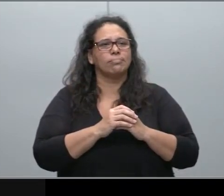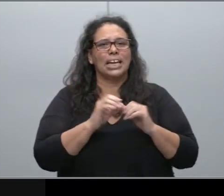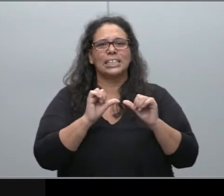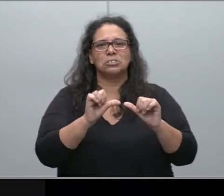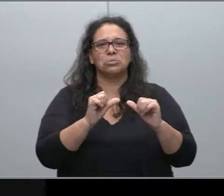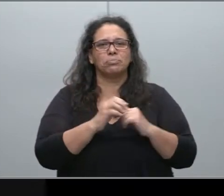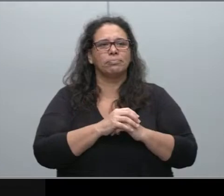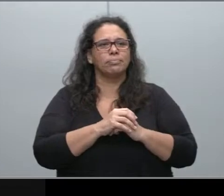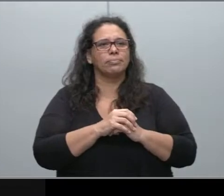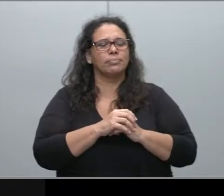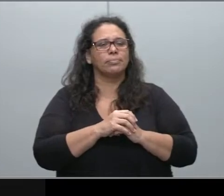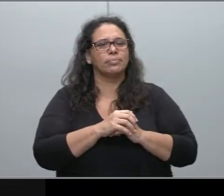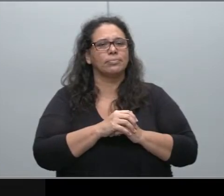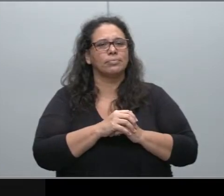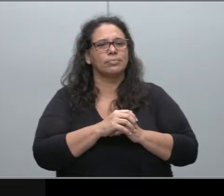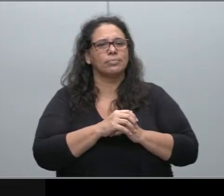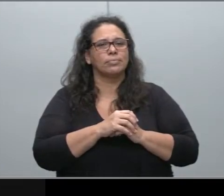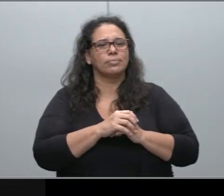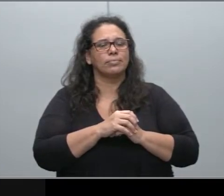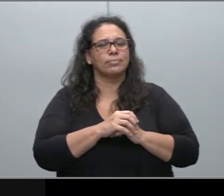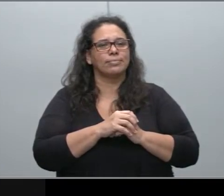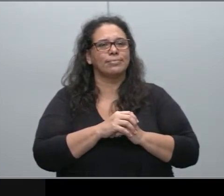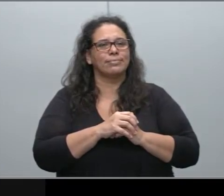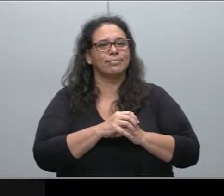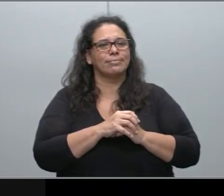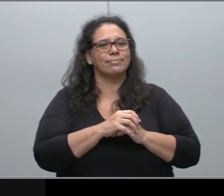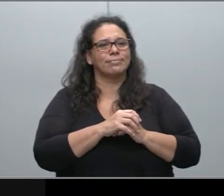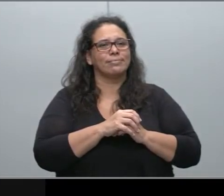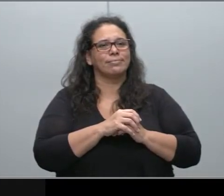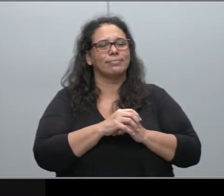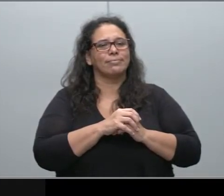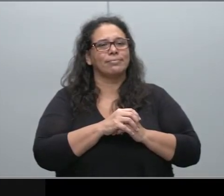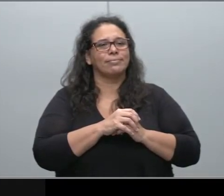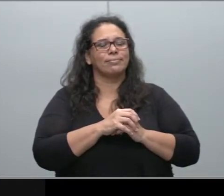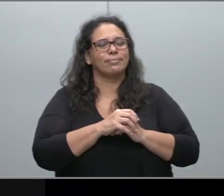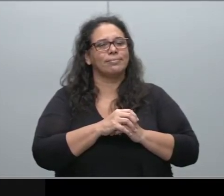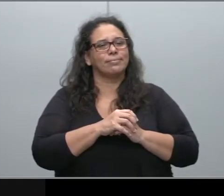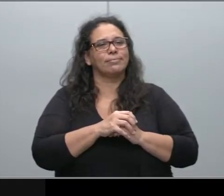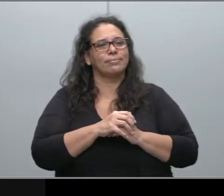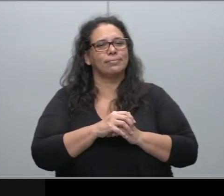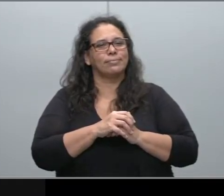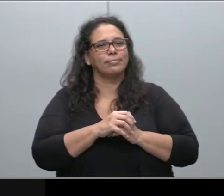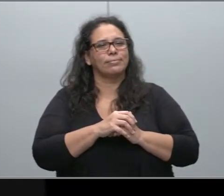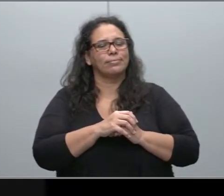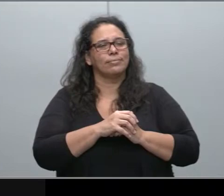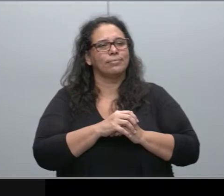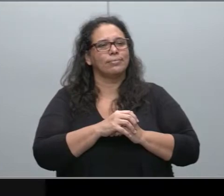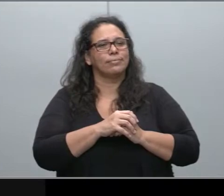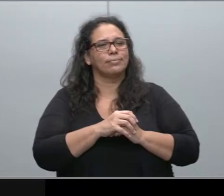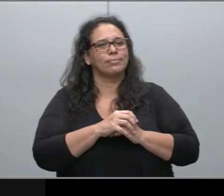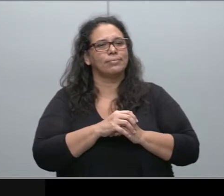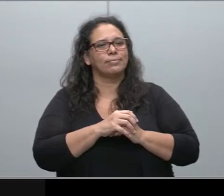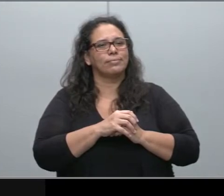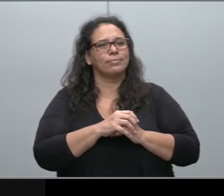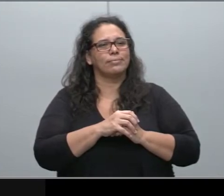there's like internet-based programs that the teacher gives out. But my father does not know how to turn on a computer.